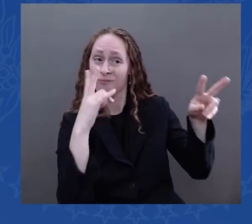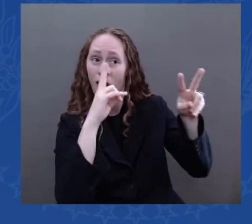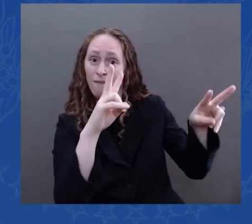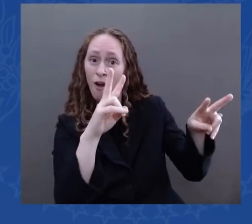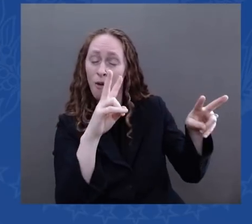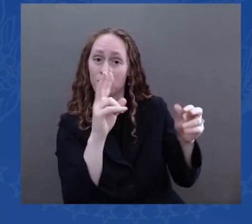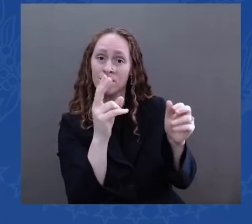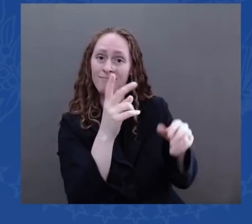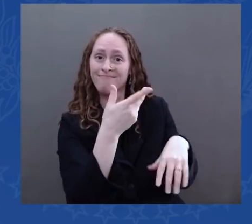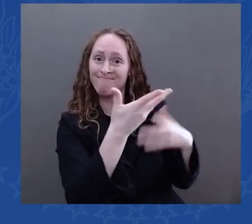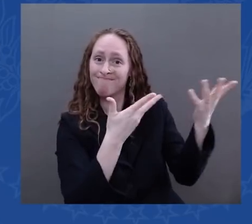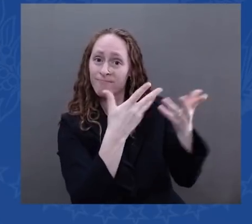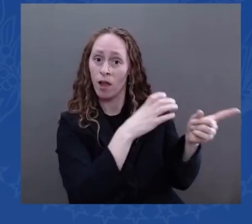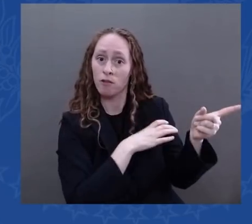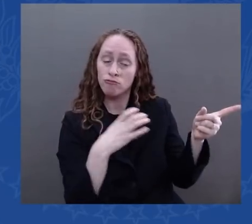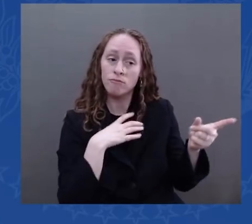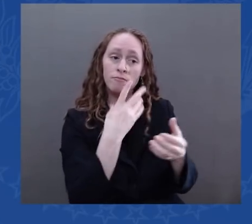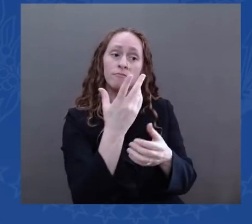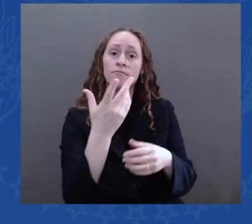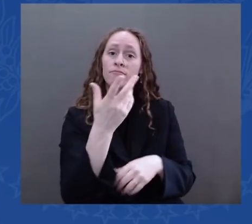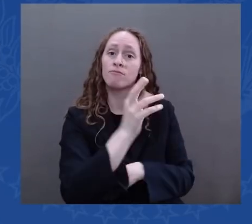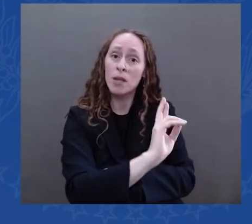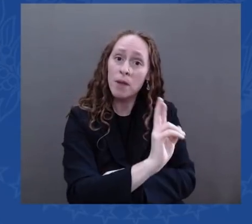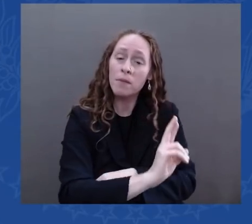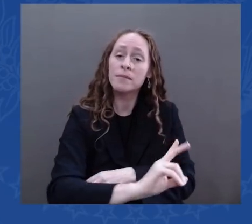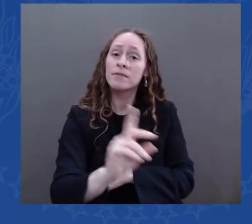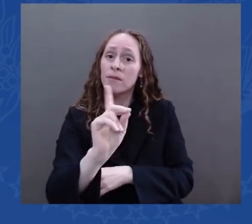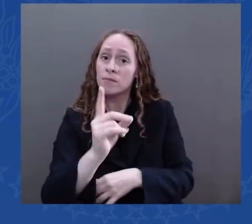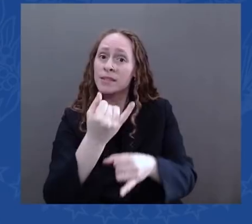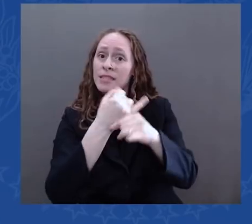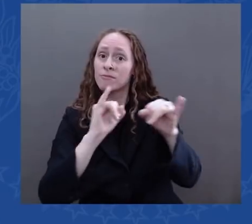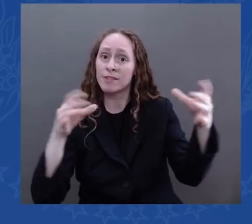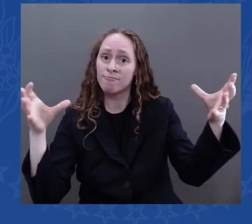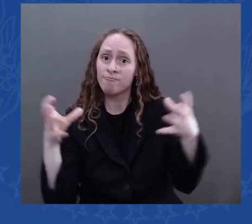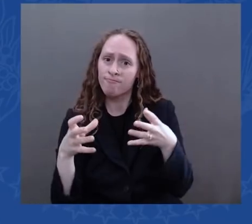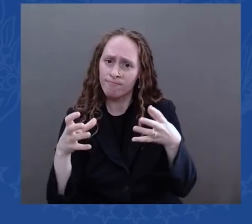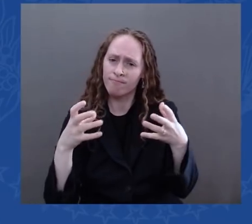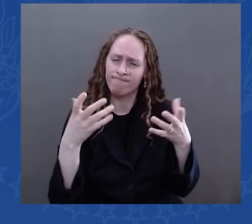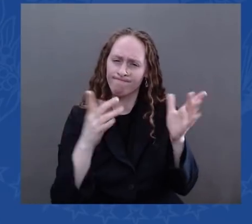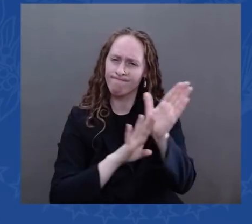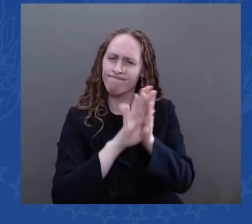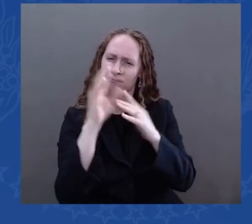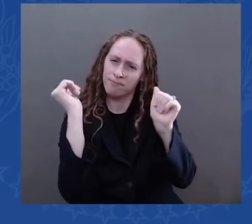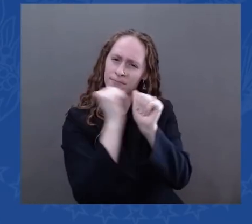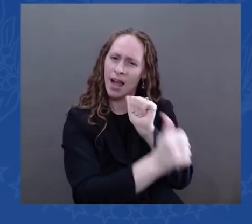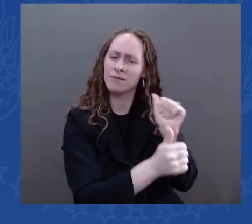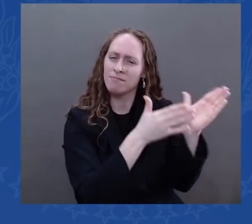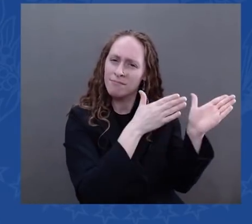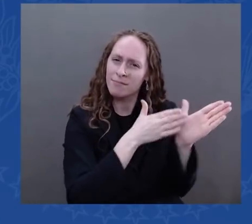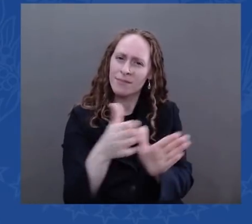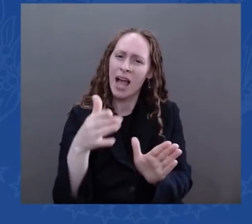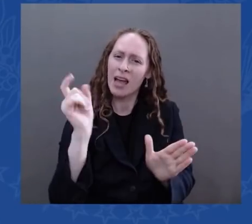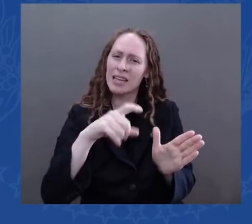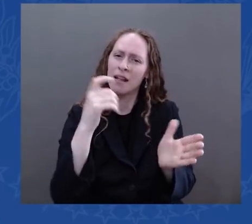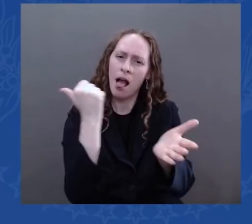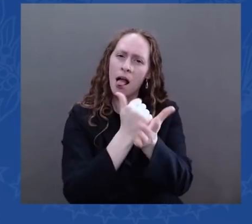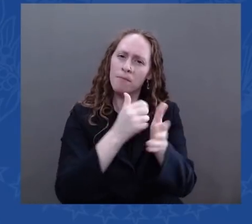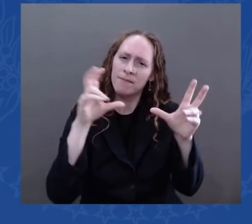and keep delivering for the American people. I want to thank you all. And may God bless you all. And may God protect our troops. The Press: Mr. President --